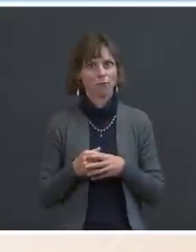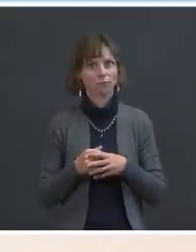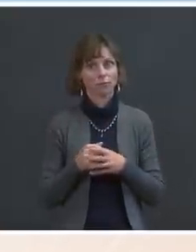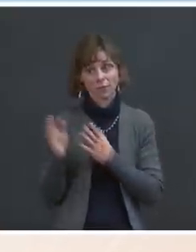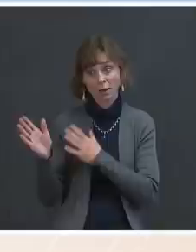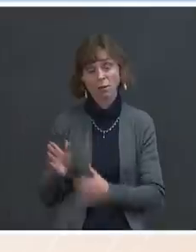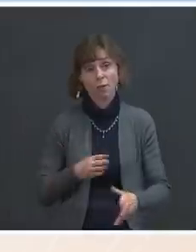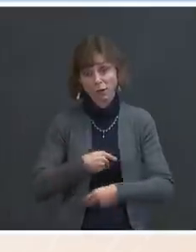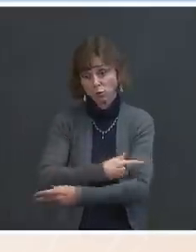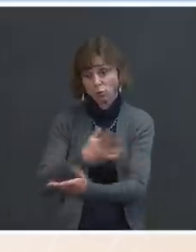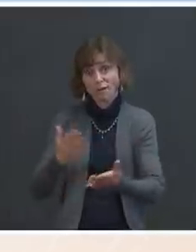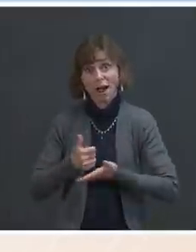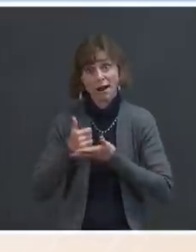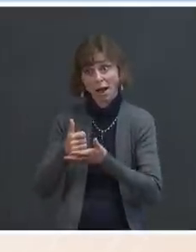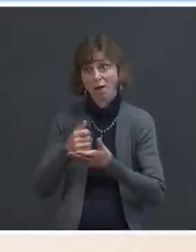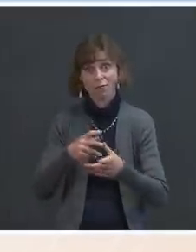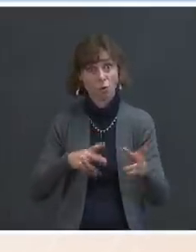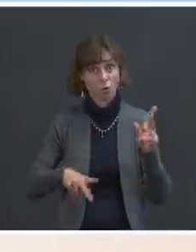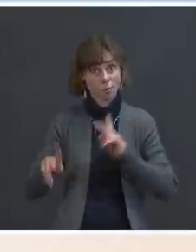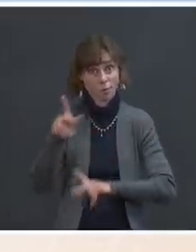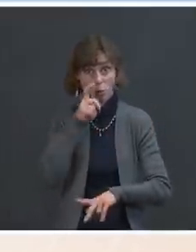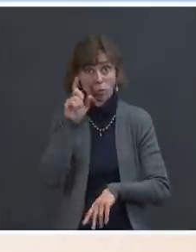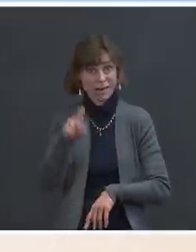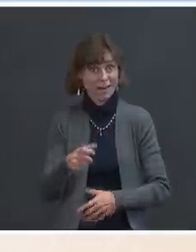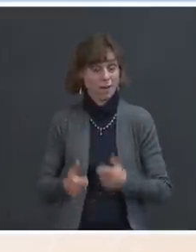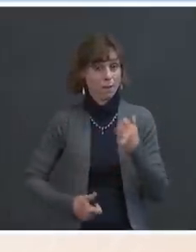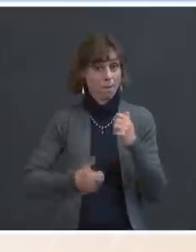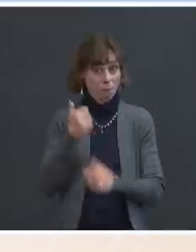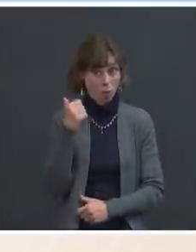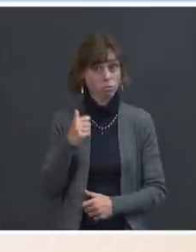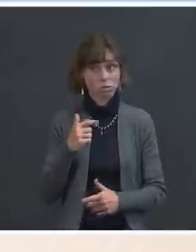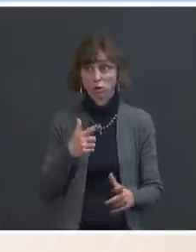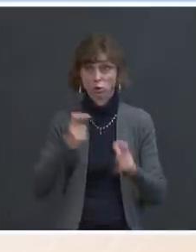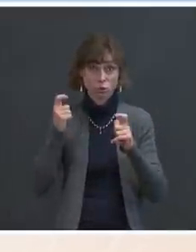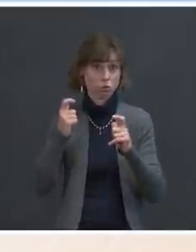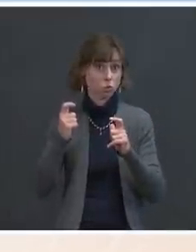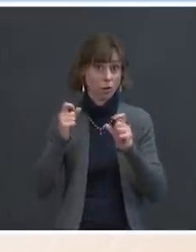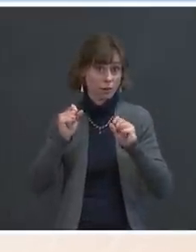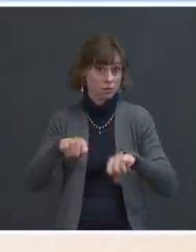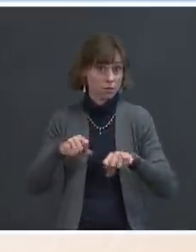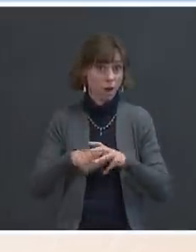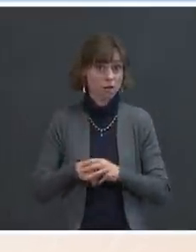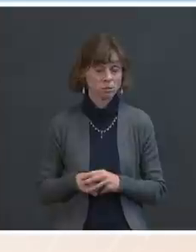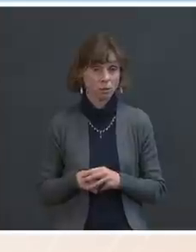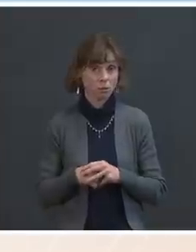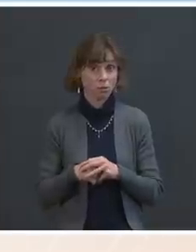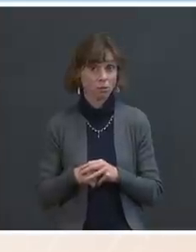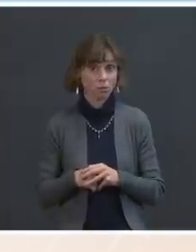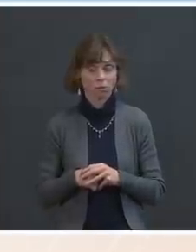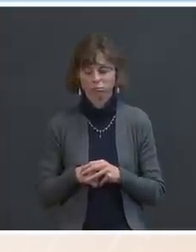in places that need it the most, as quickly as possible. This is, of course, a continuation of the work we've done over the last two months